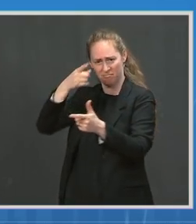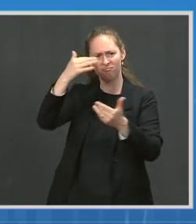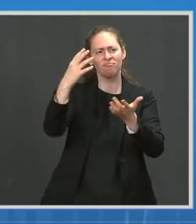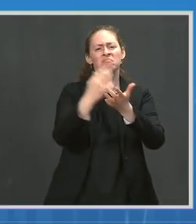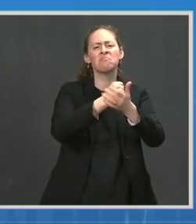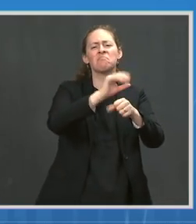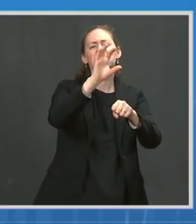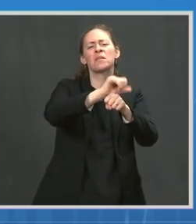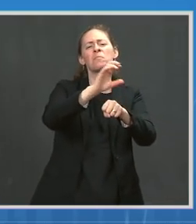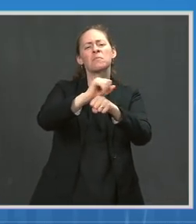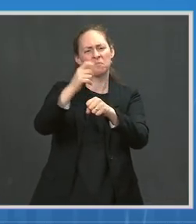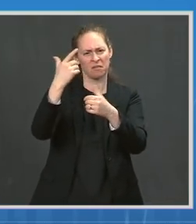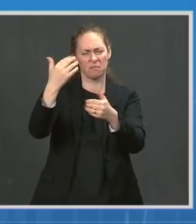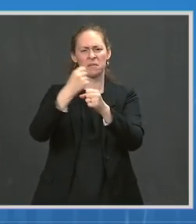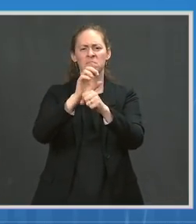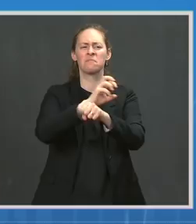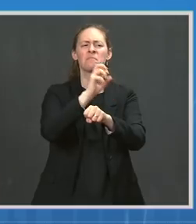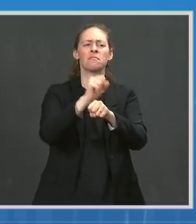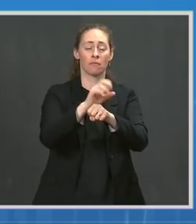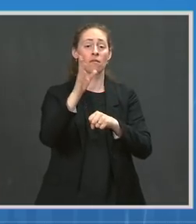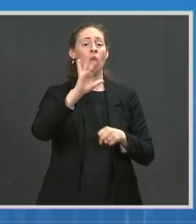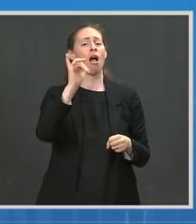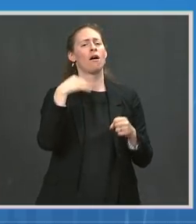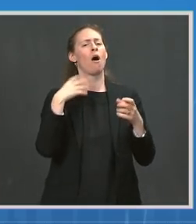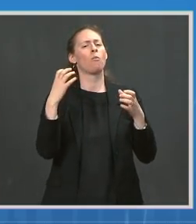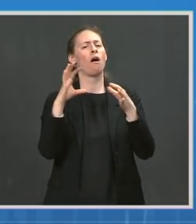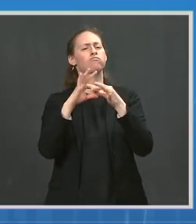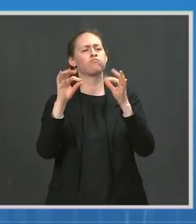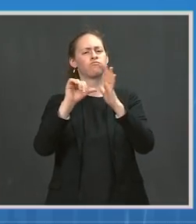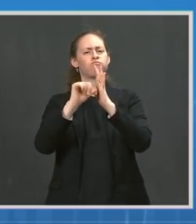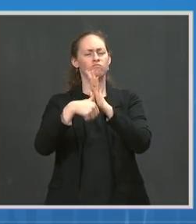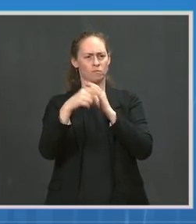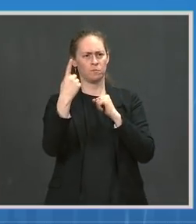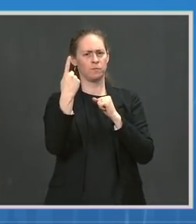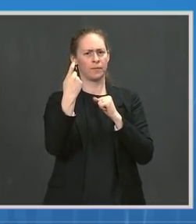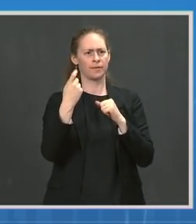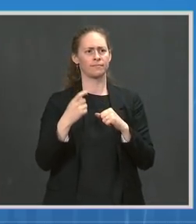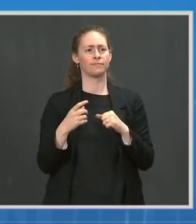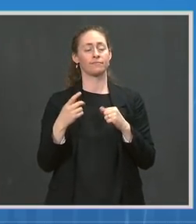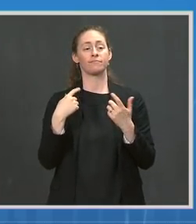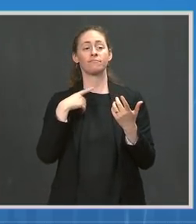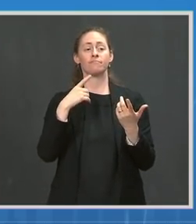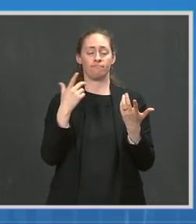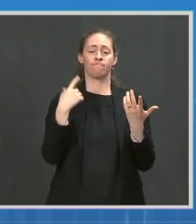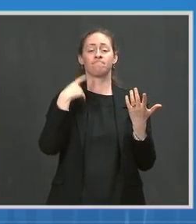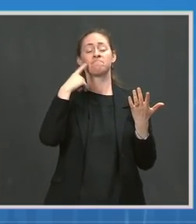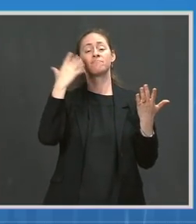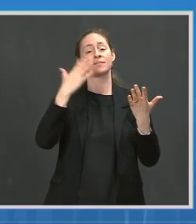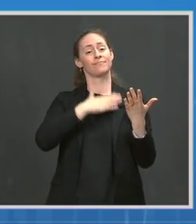The other thing I'll say is that, you know, I think our philosophy is: Just because a state may be behind